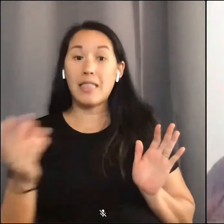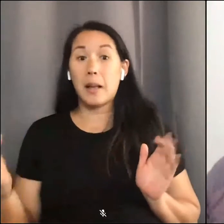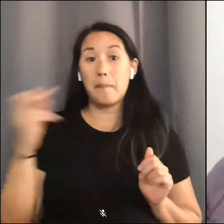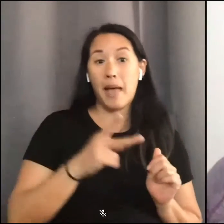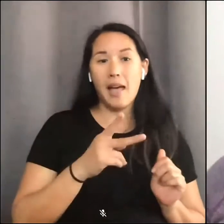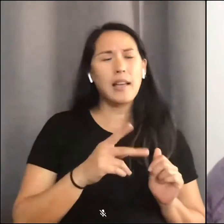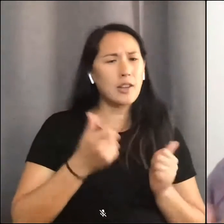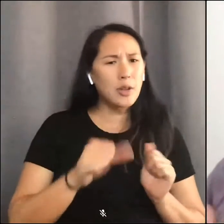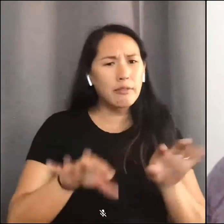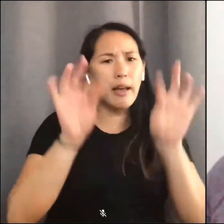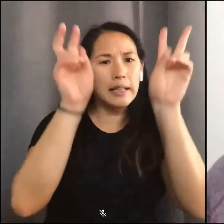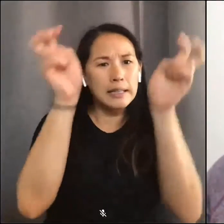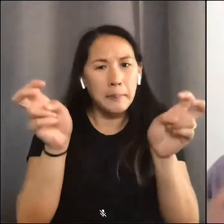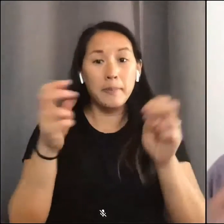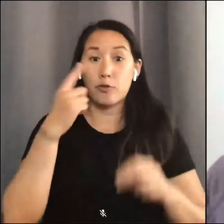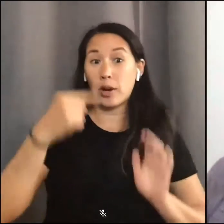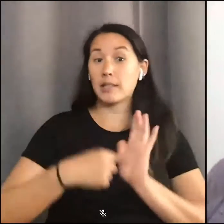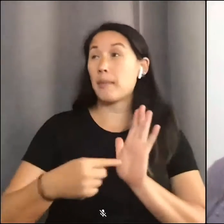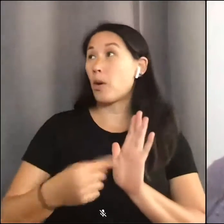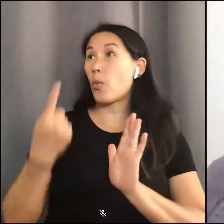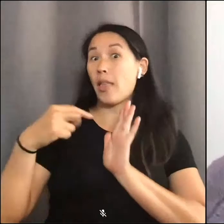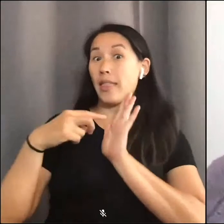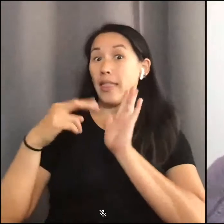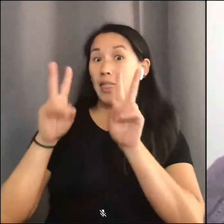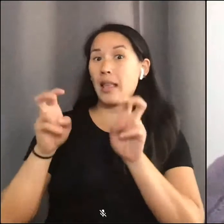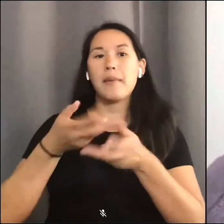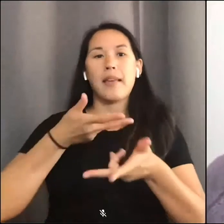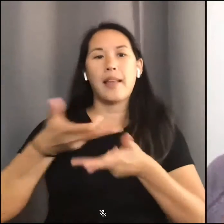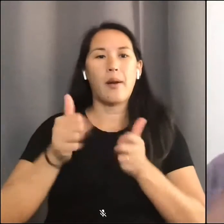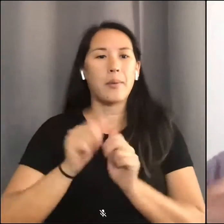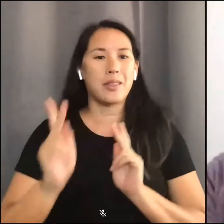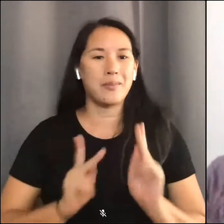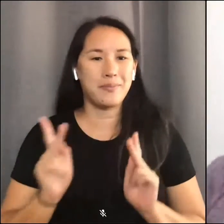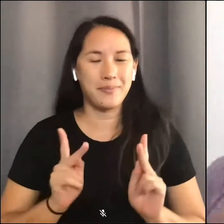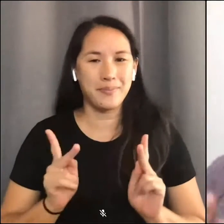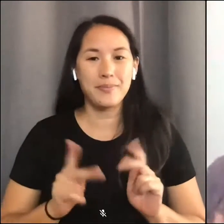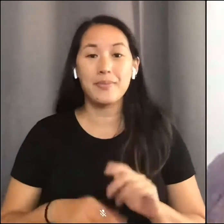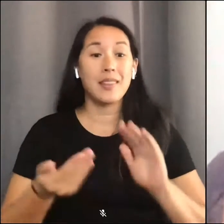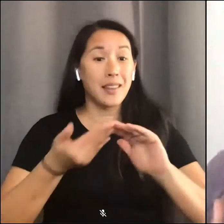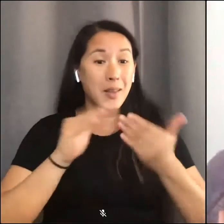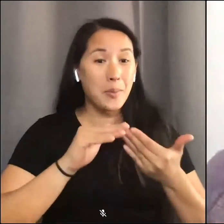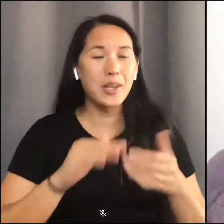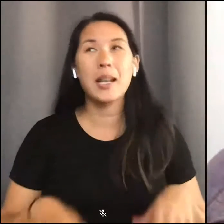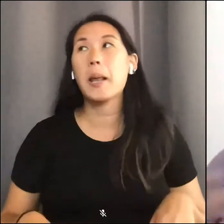for example a theme for me is interacting with people and community and and and it's not an